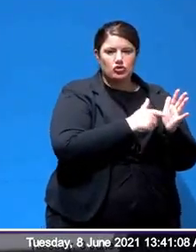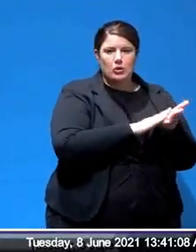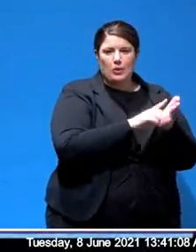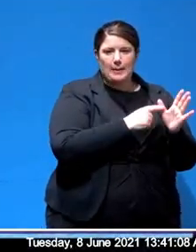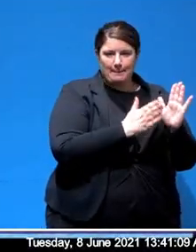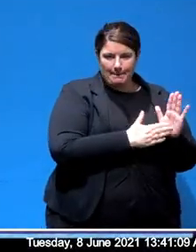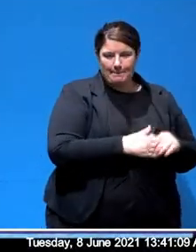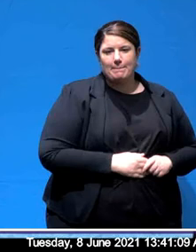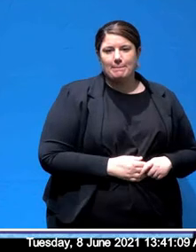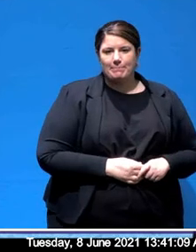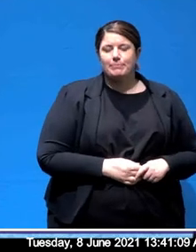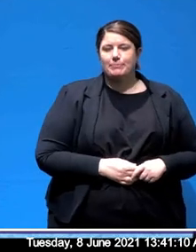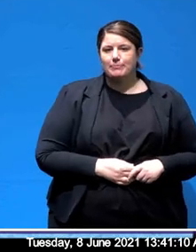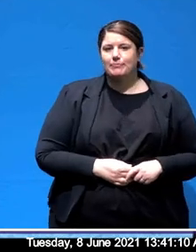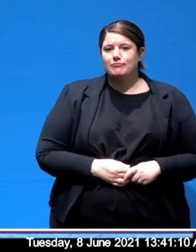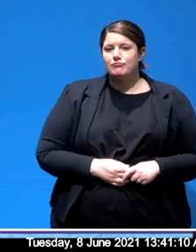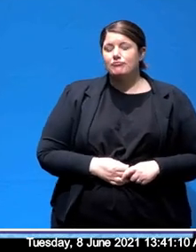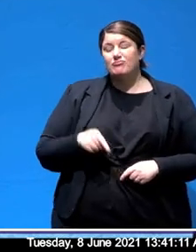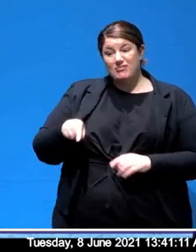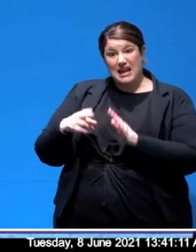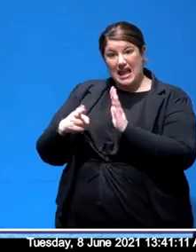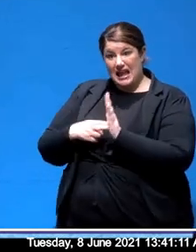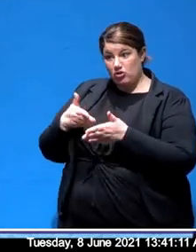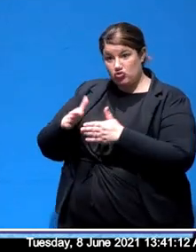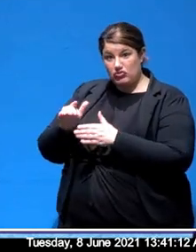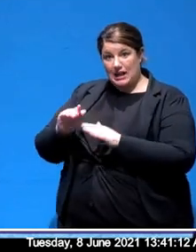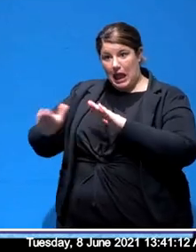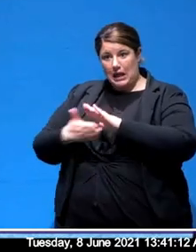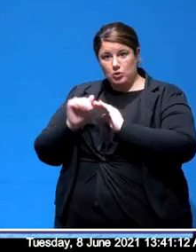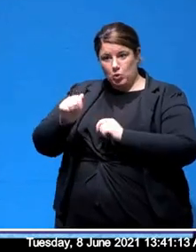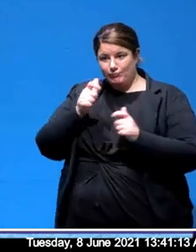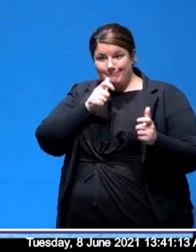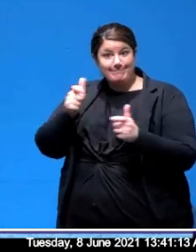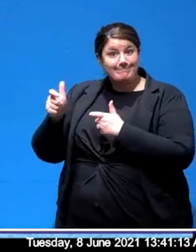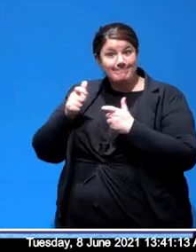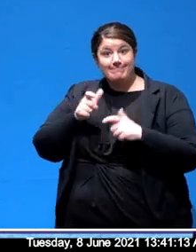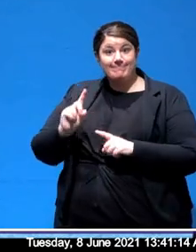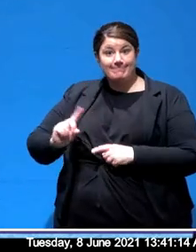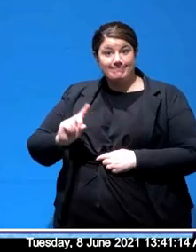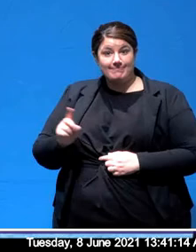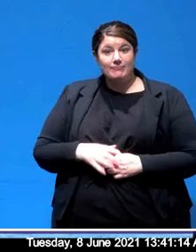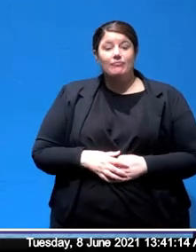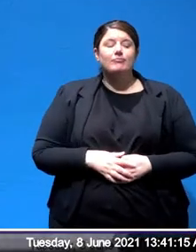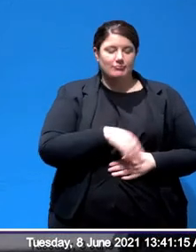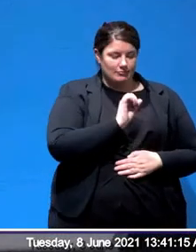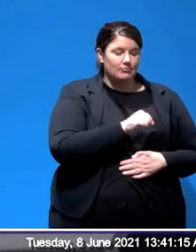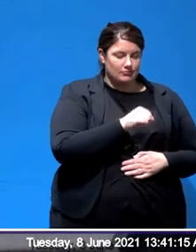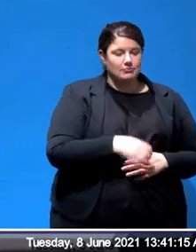Was N Street one of the houses within your portfolio at the end of 2018? Yes, it was.